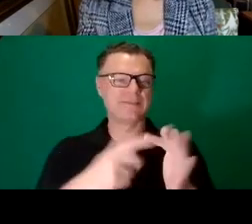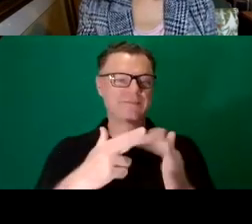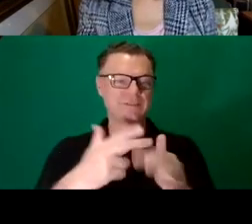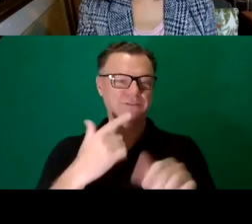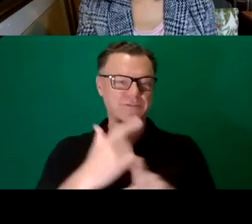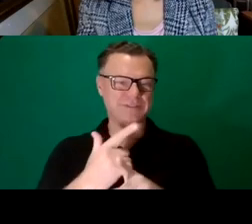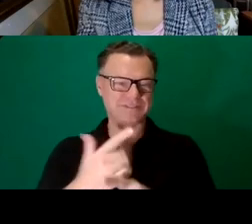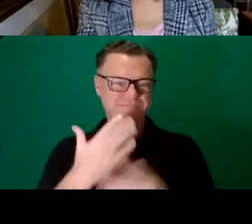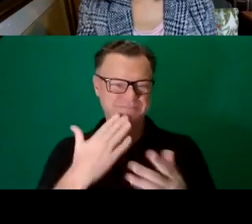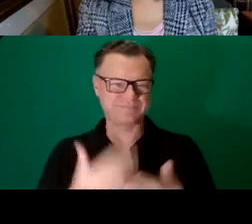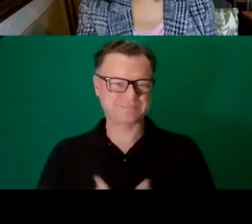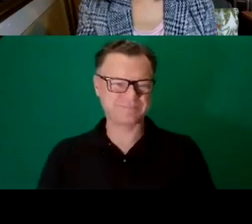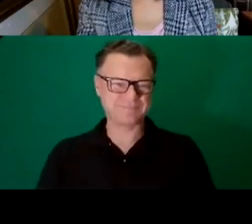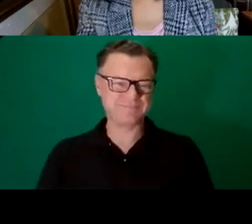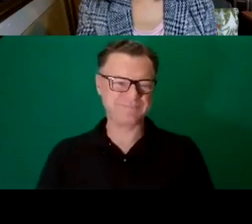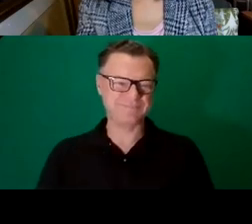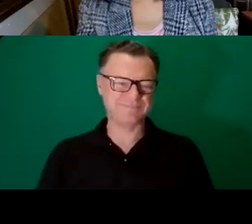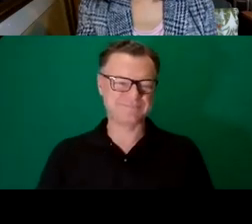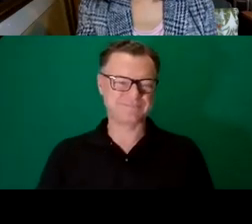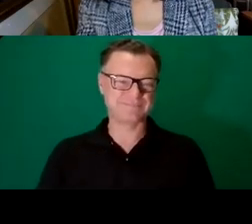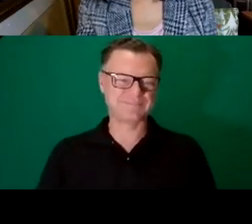And yeah, absolutely, creating again that